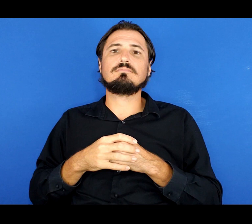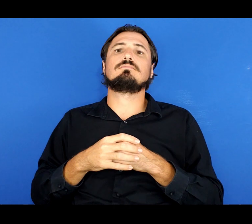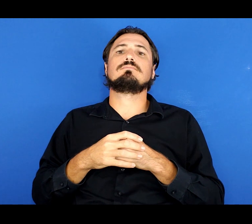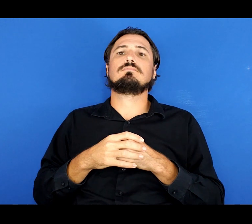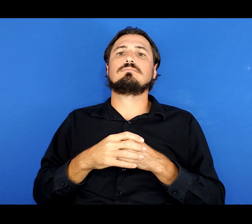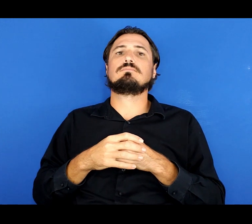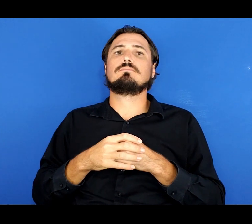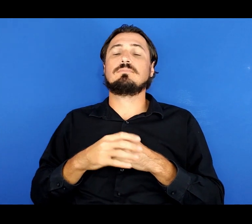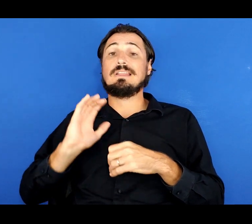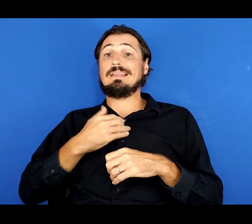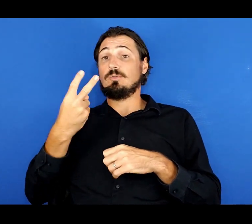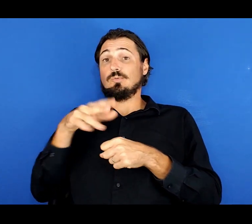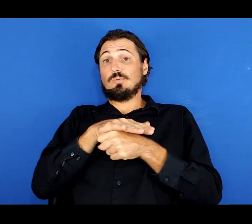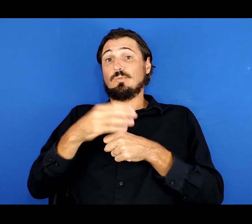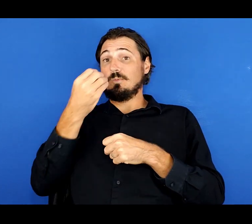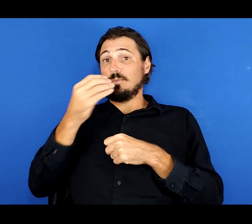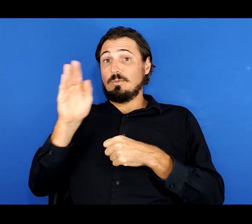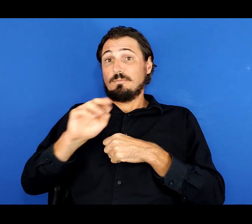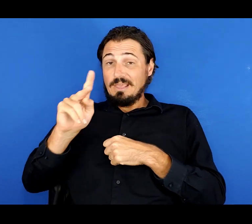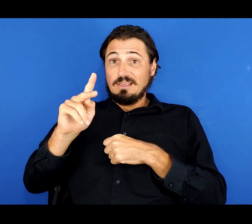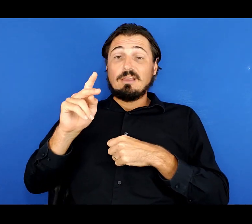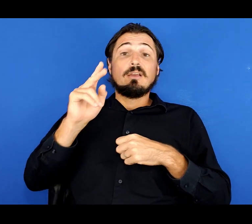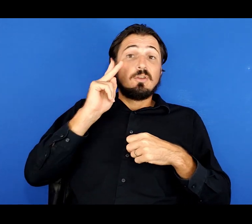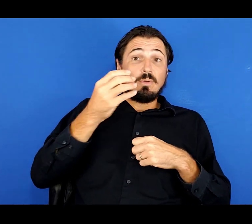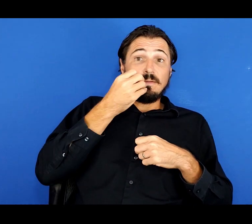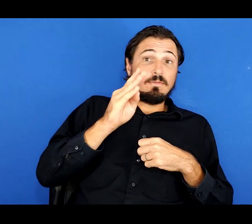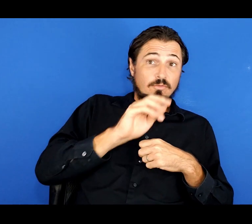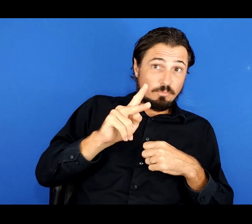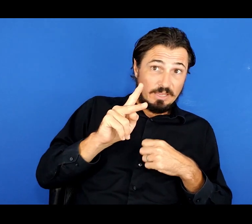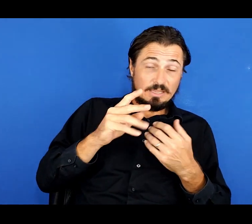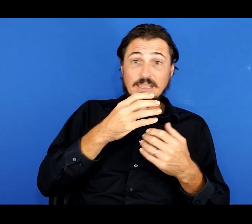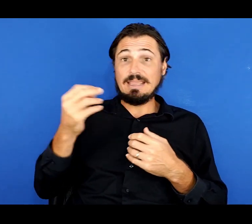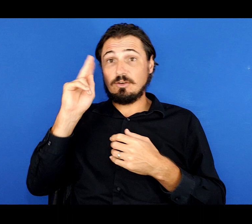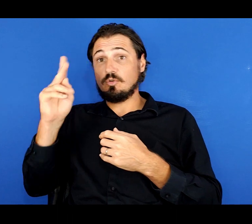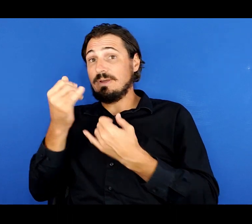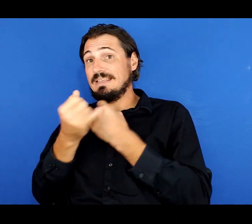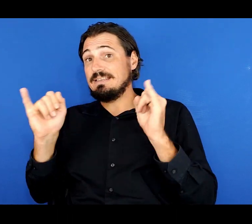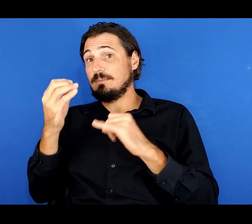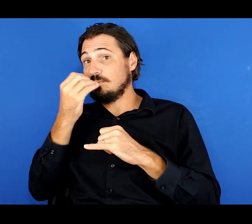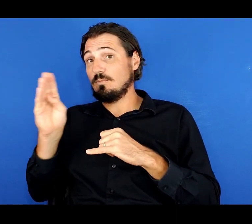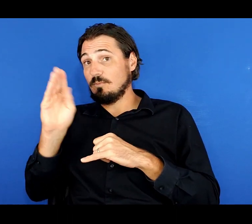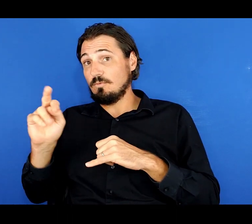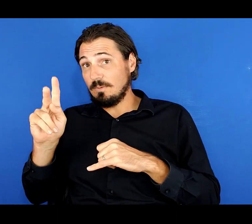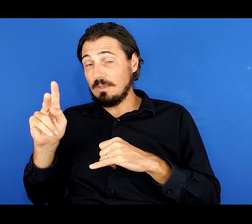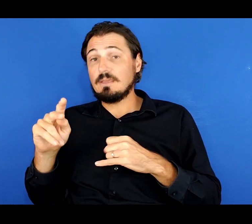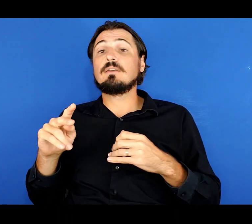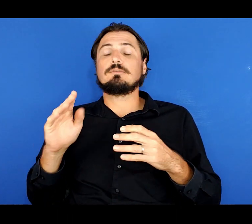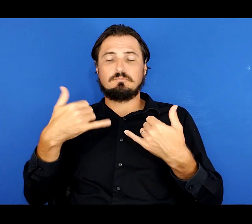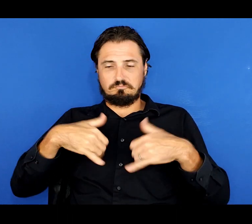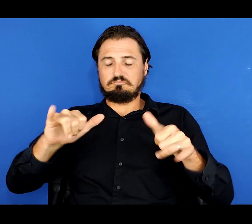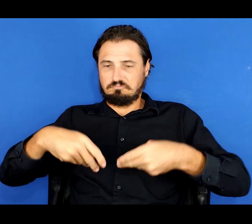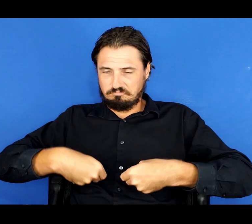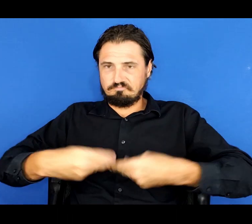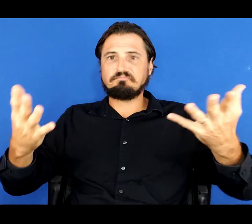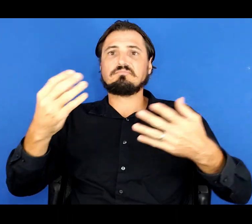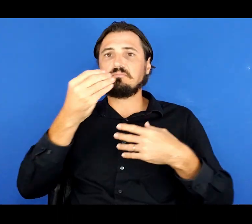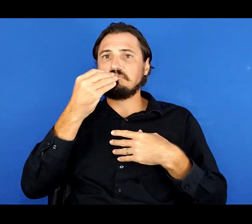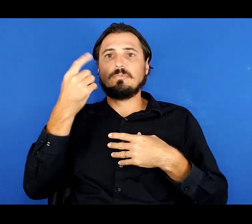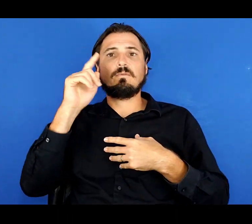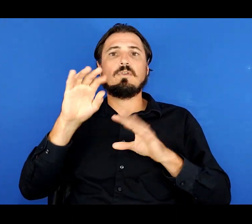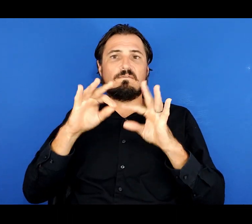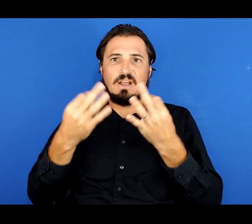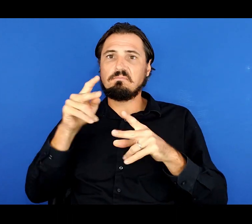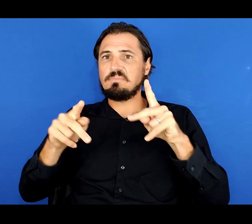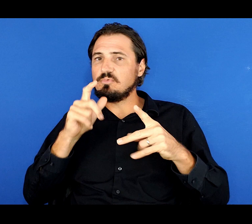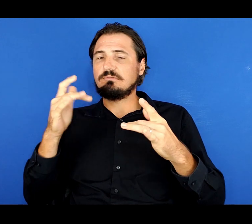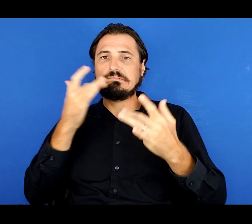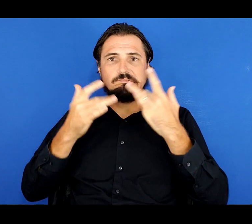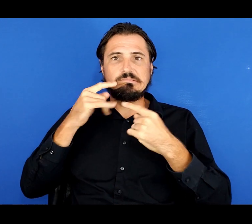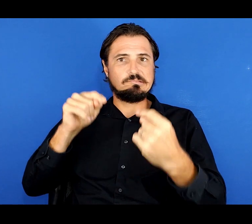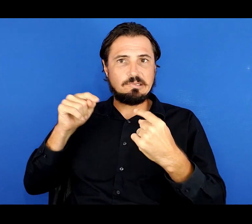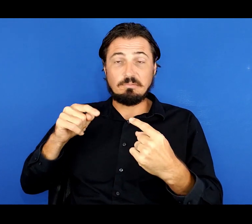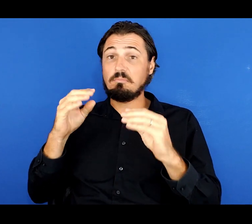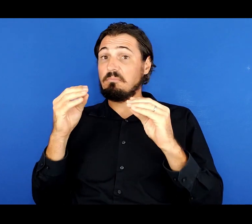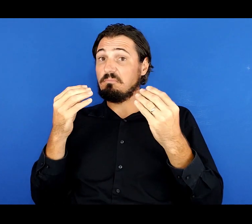Our two local food banks, the Hawai‘i Food Bank Kaua‘i Chapter and the Kaua‘i Independent Food Bank, continue their food distribution programs for those in need. For more information, visit